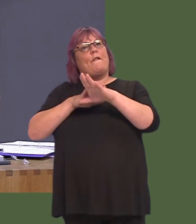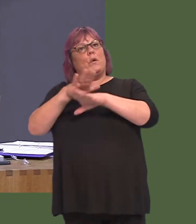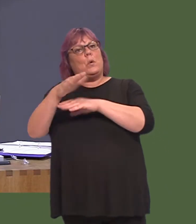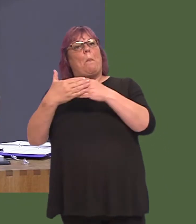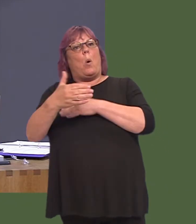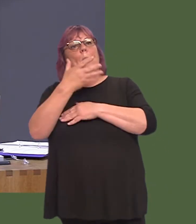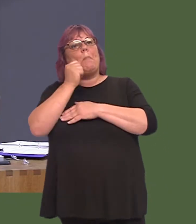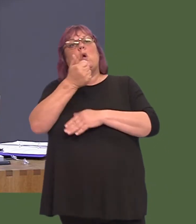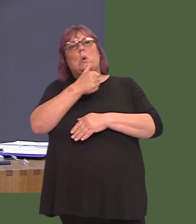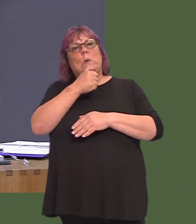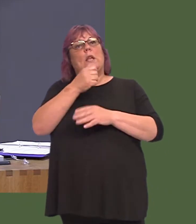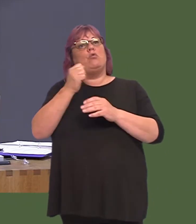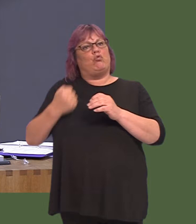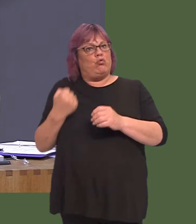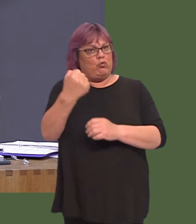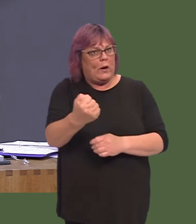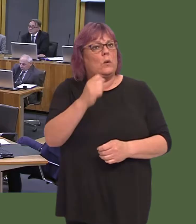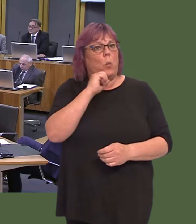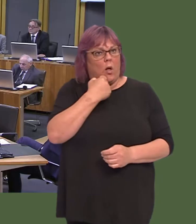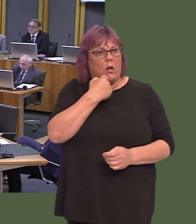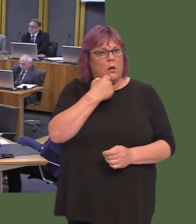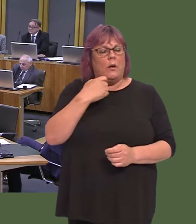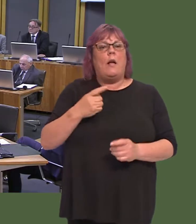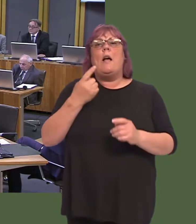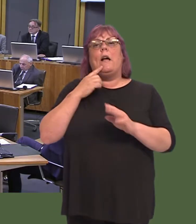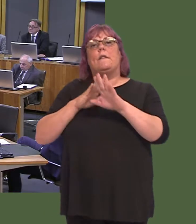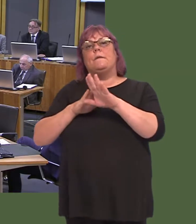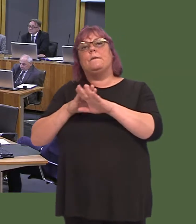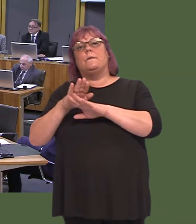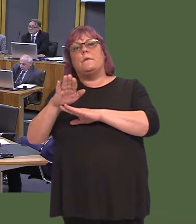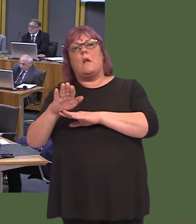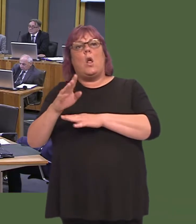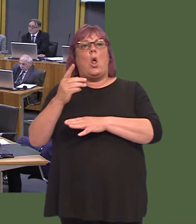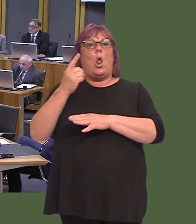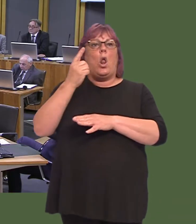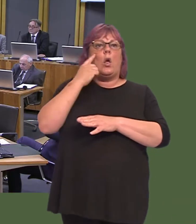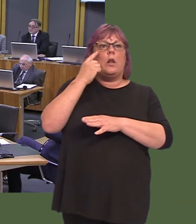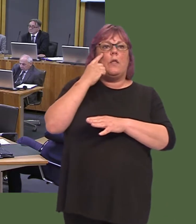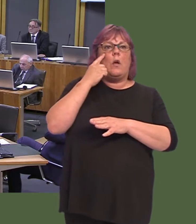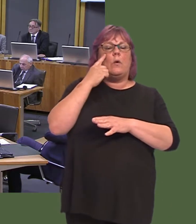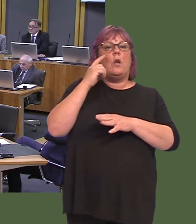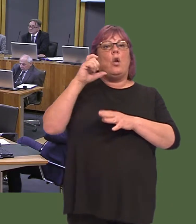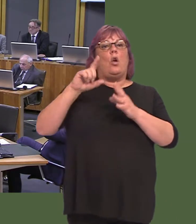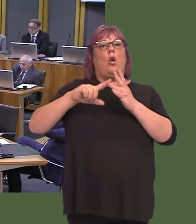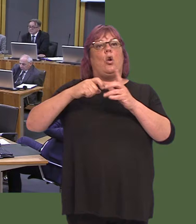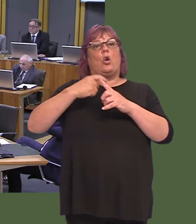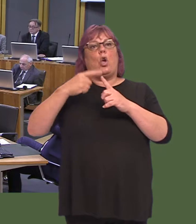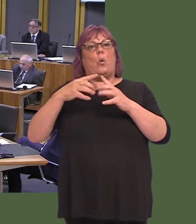So, it does mean looking at more frequent services to serve his constituents. It'll mean, in time, as well, of course, looking at the old coke works line up to Beddau to